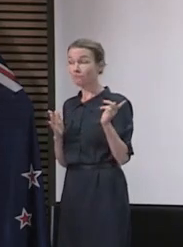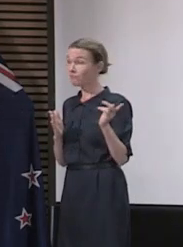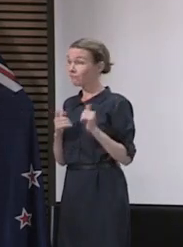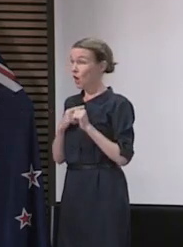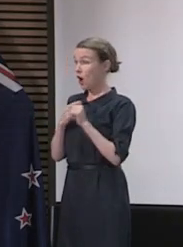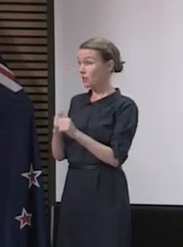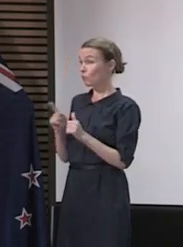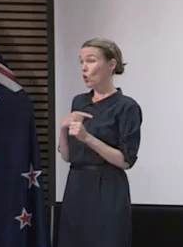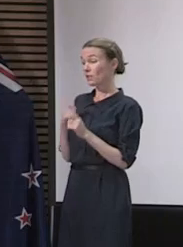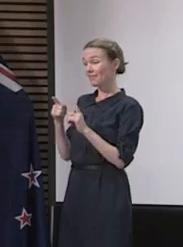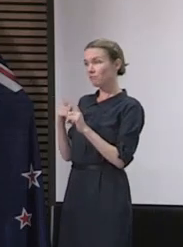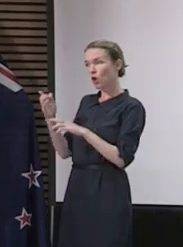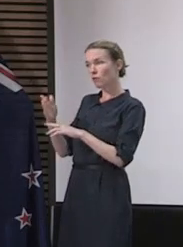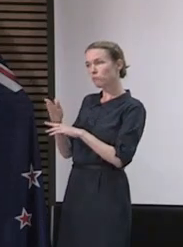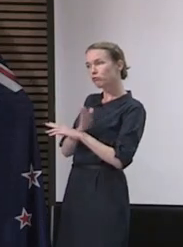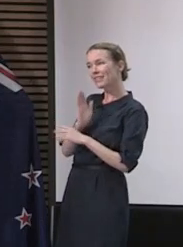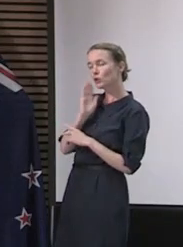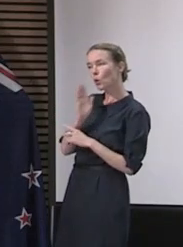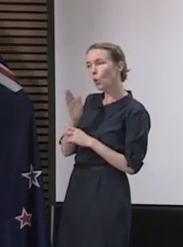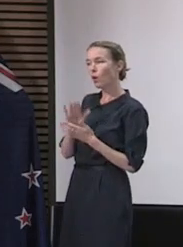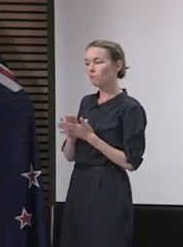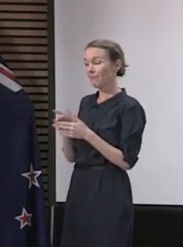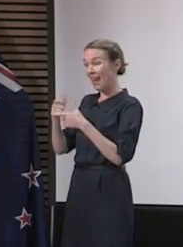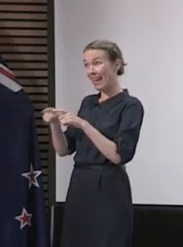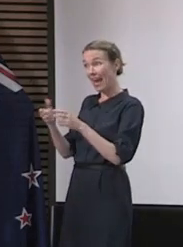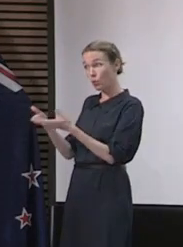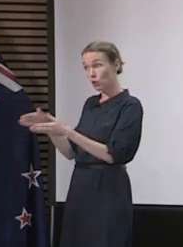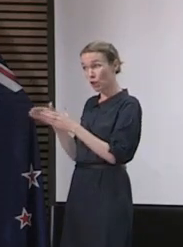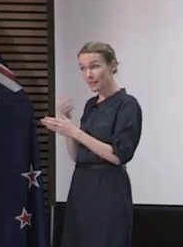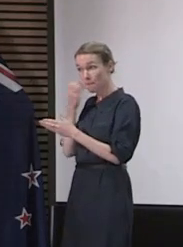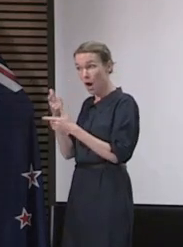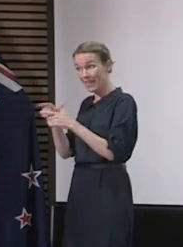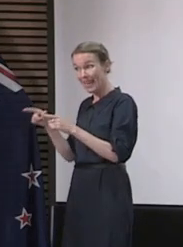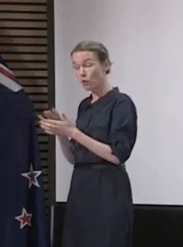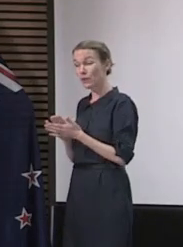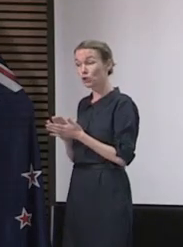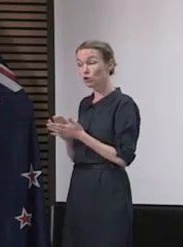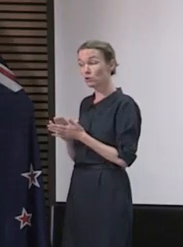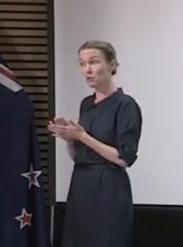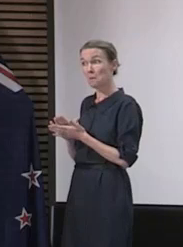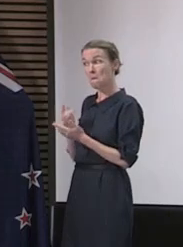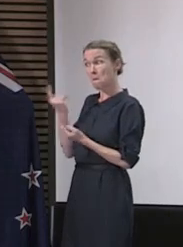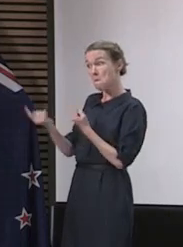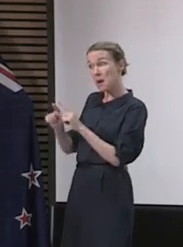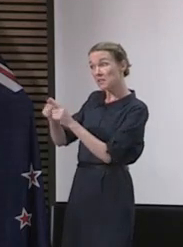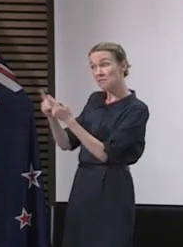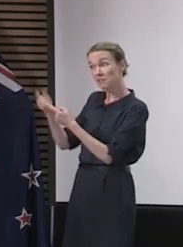who are making decisions based on what they see as the best interests for their personal